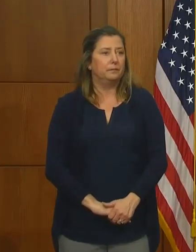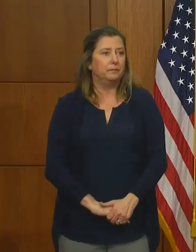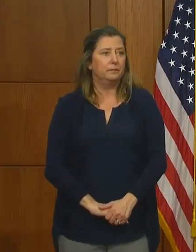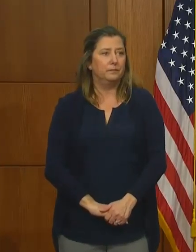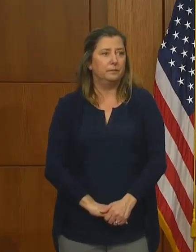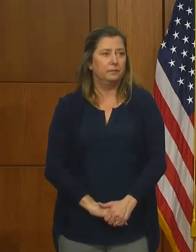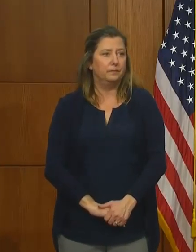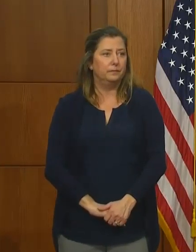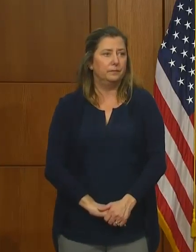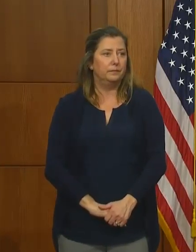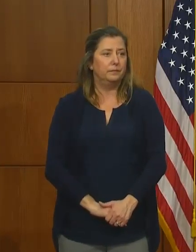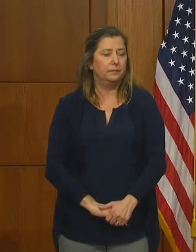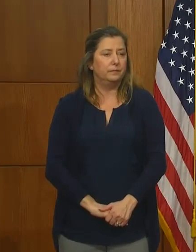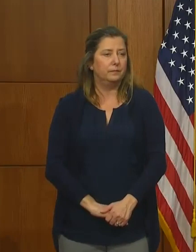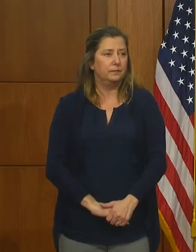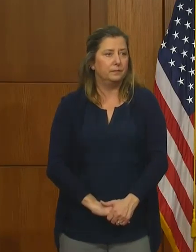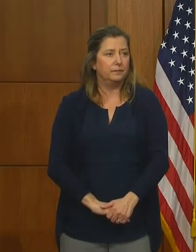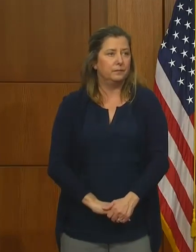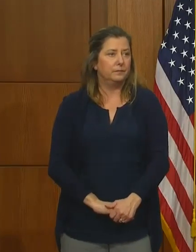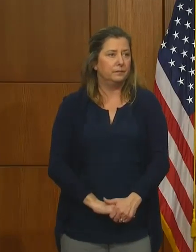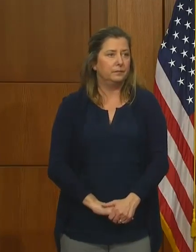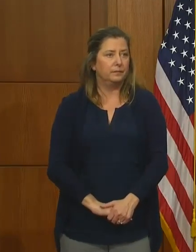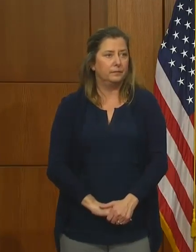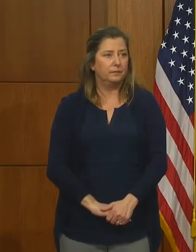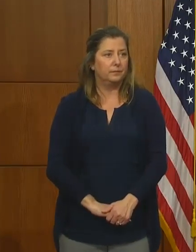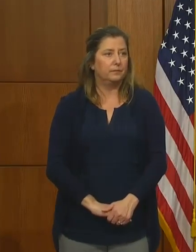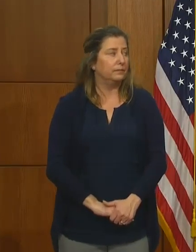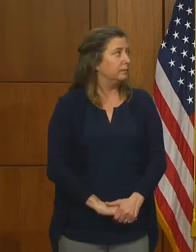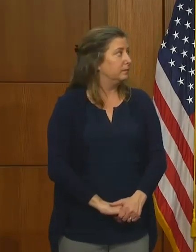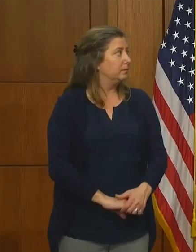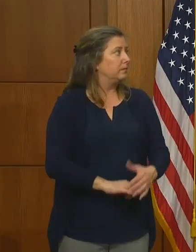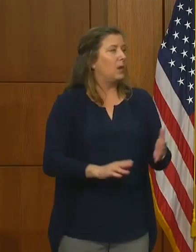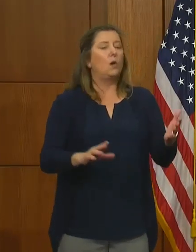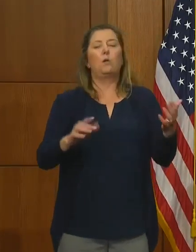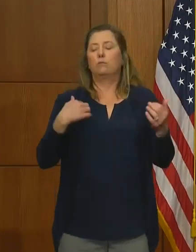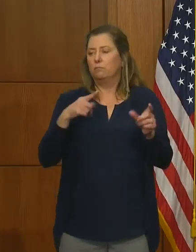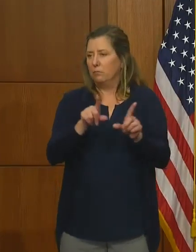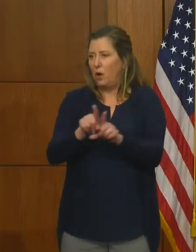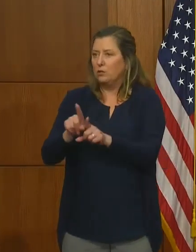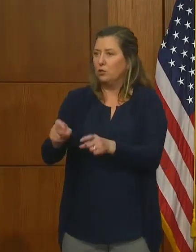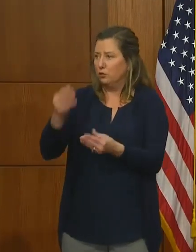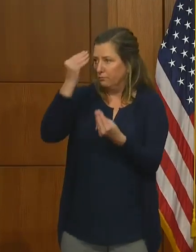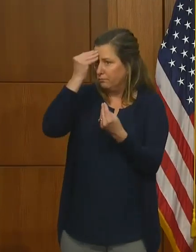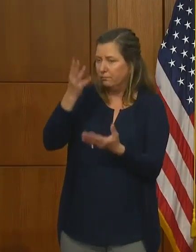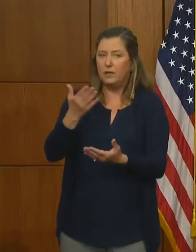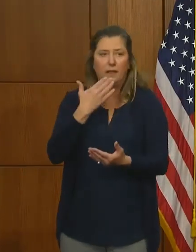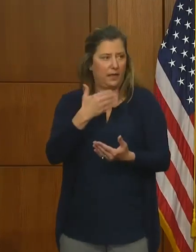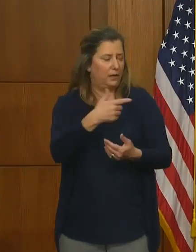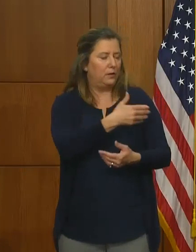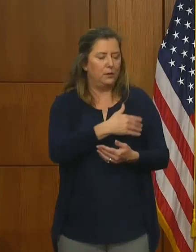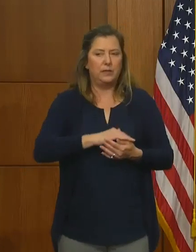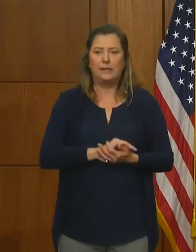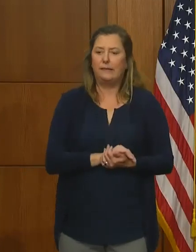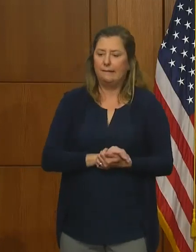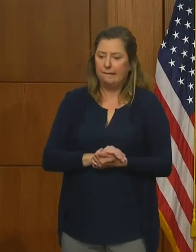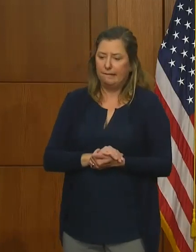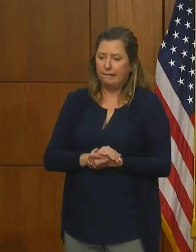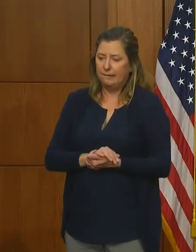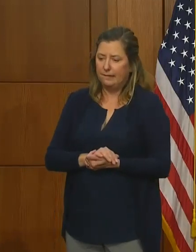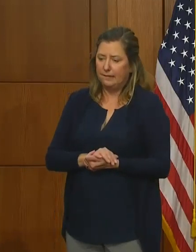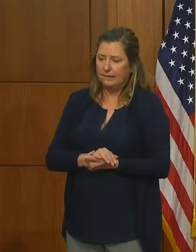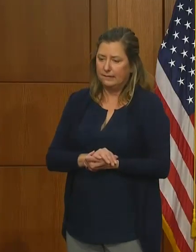THOSE. THANK YOU. ALL SURE. YES